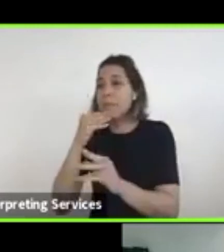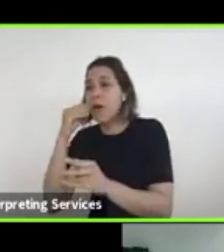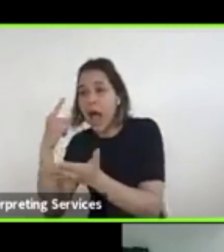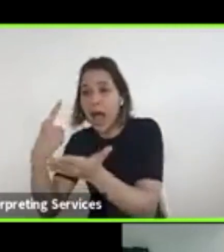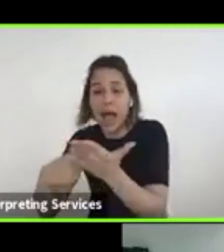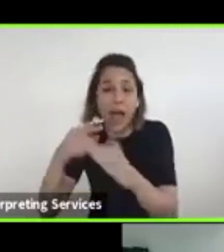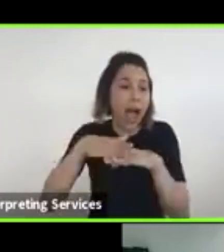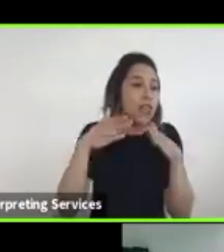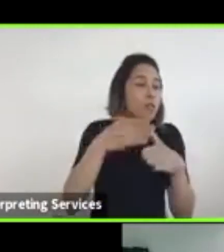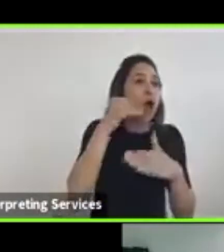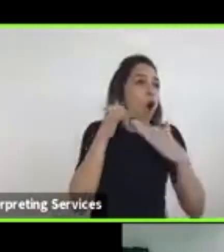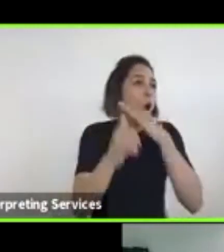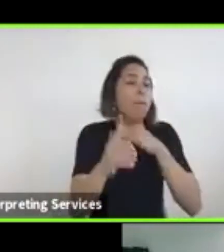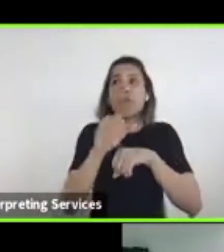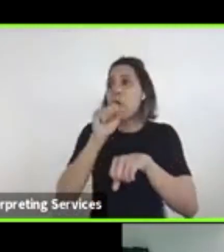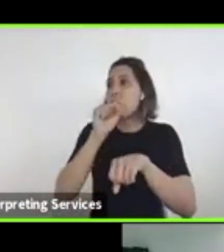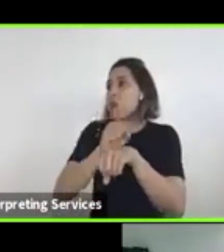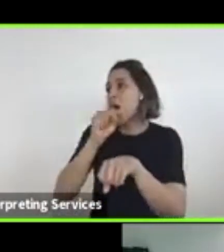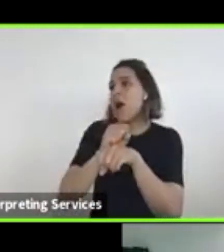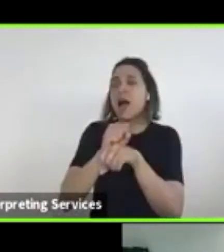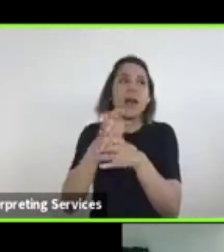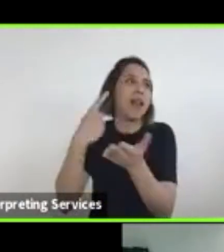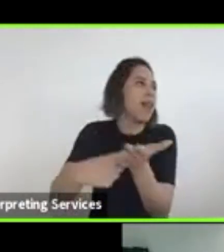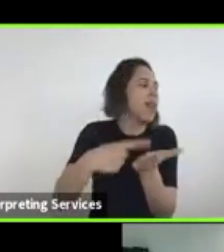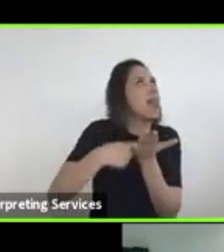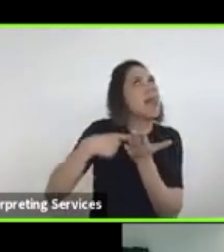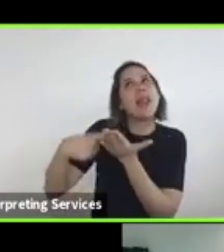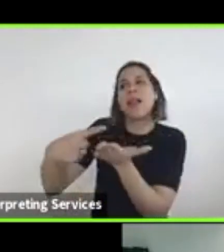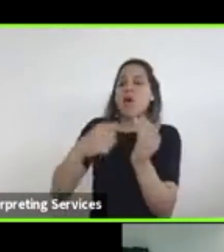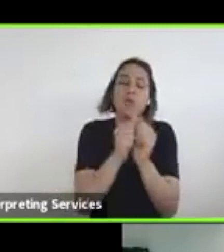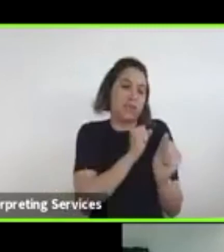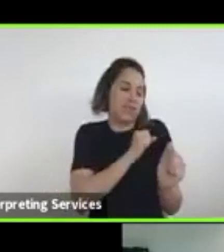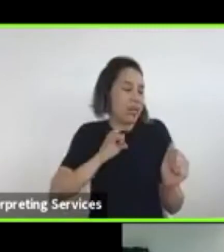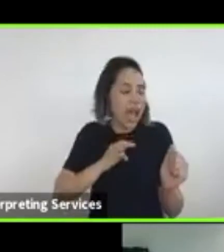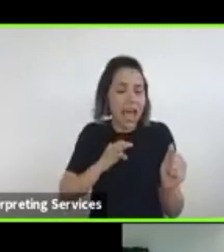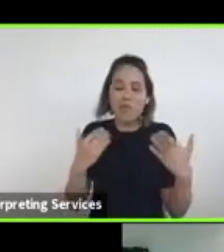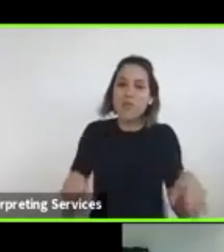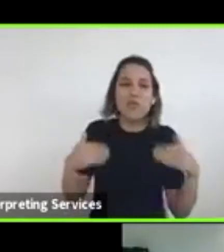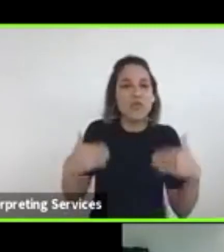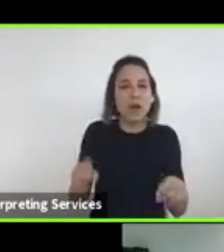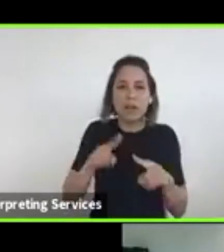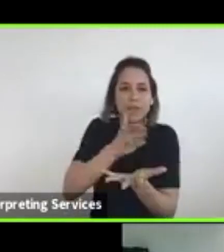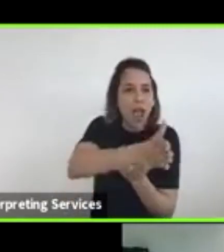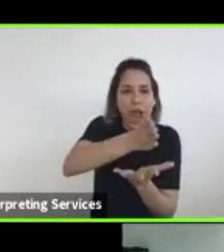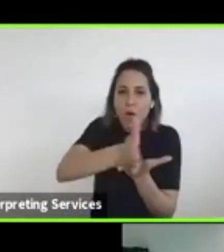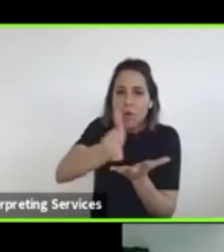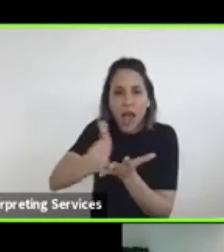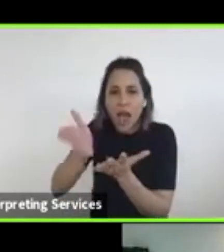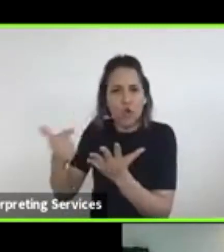WORK TO THE TRAIN, CONVERSATIONS WITH OUR STAFF. LIKE, AND SO WE WROTE THESE THINGS DOWN, AS OUR FIRST,